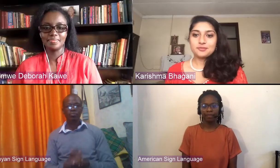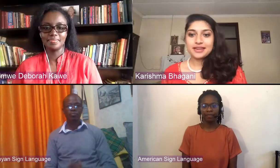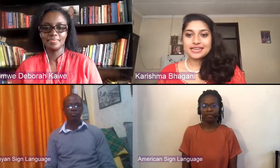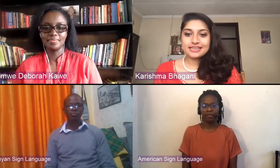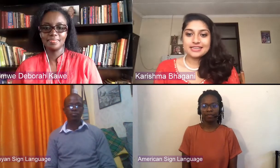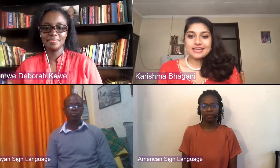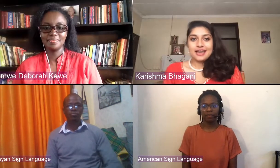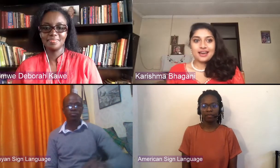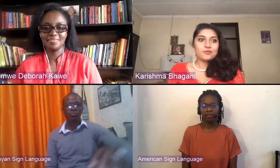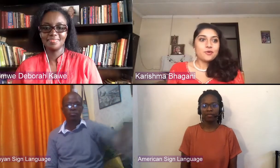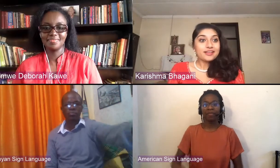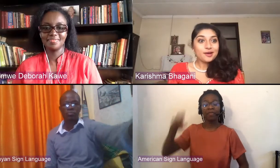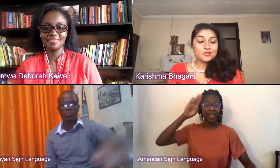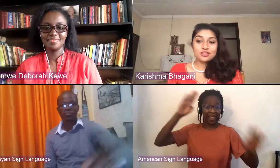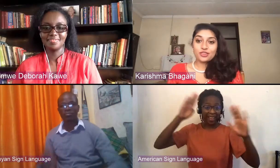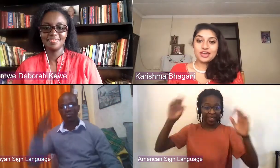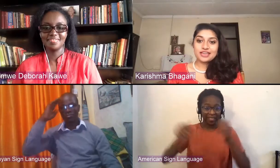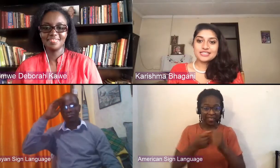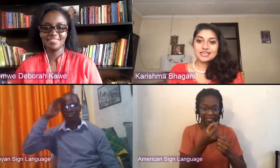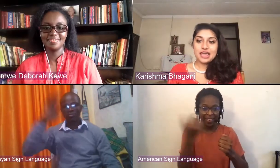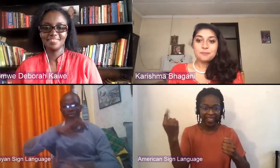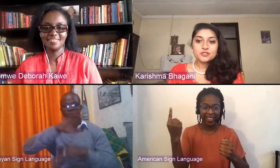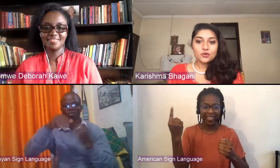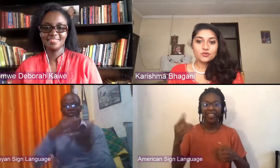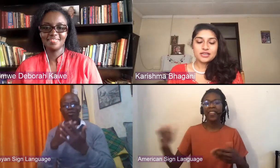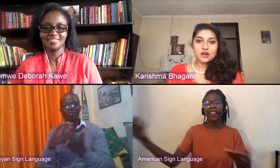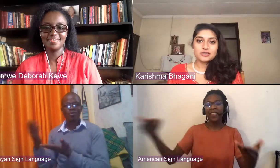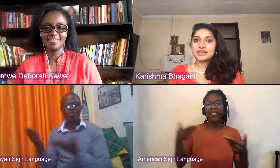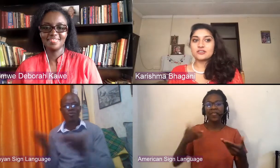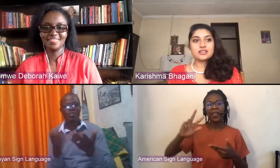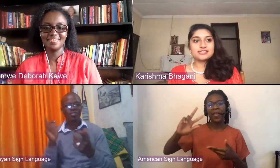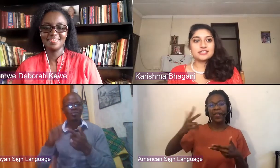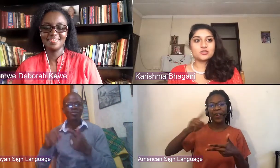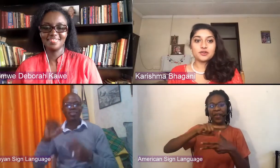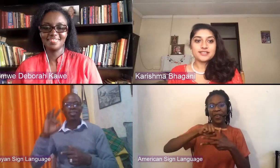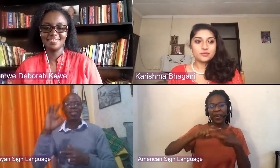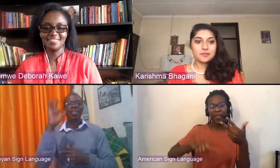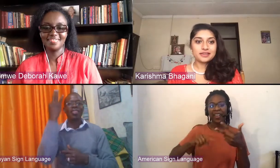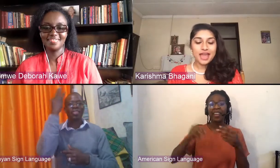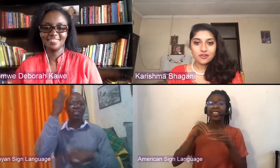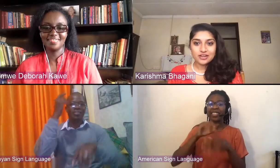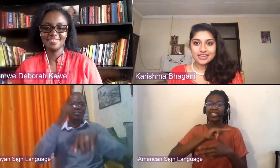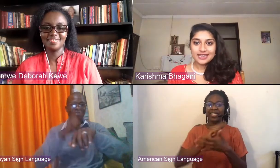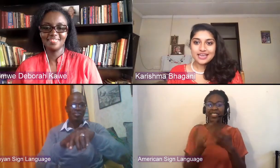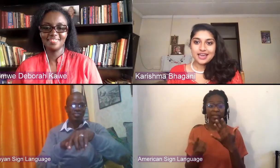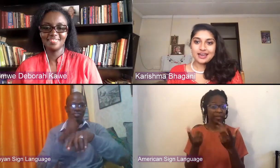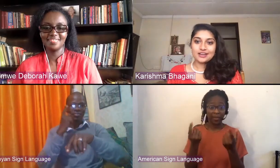Everybody, welcome to the third episode in our series The Stories Women Carry.